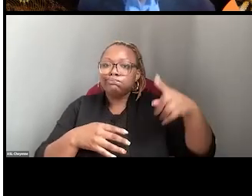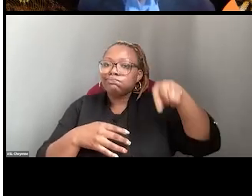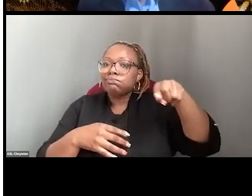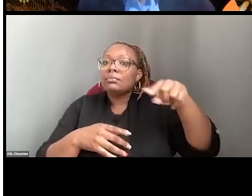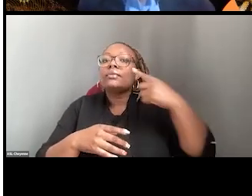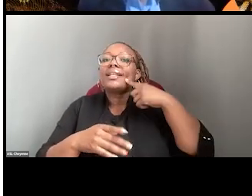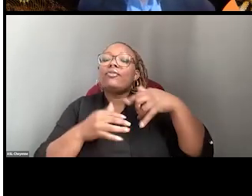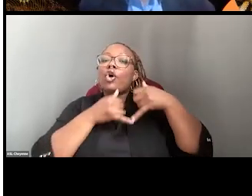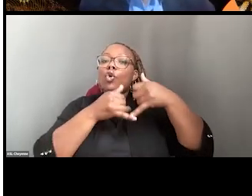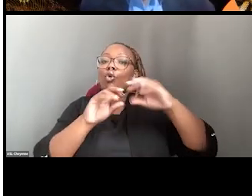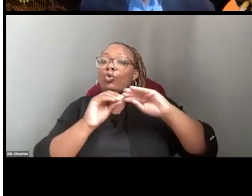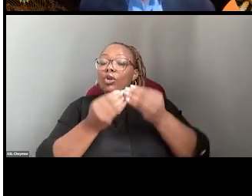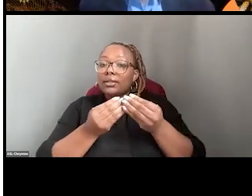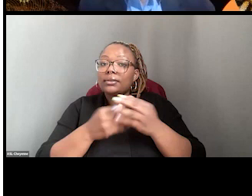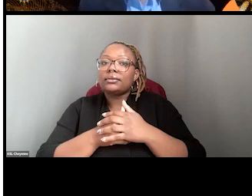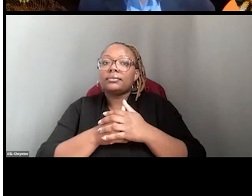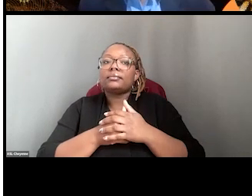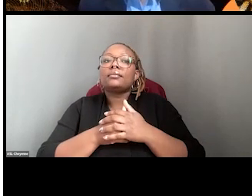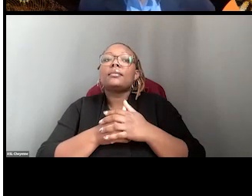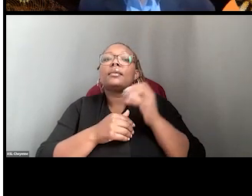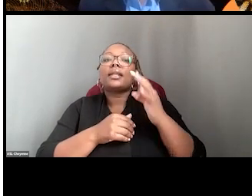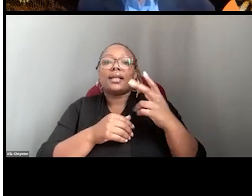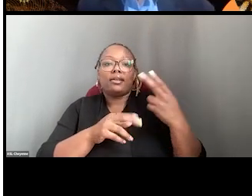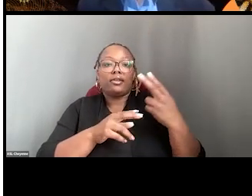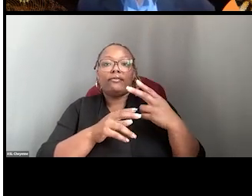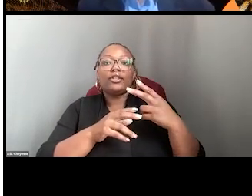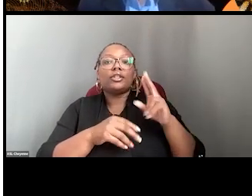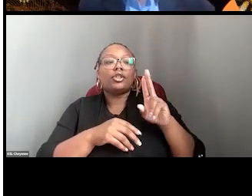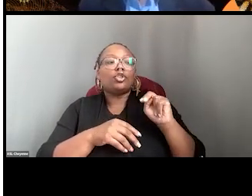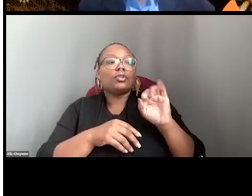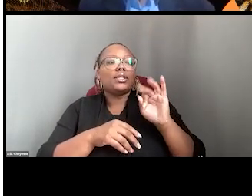Of course, there's the Uniform Guidance. As Jean Feldman would tell you, that is her bible.